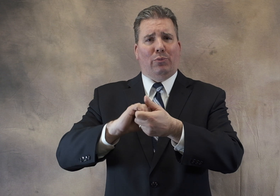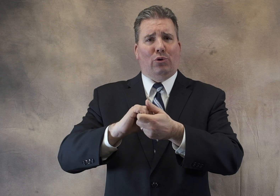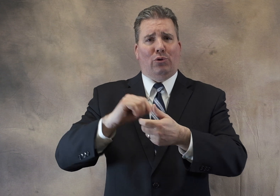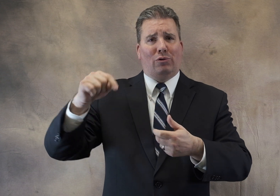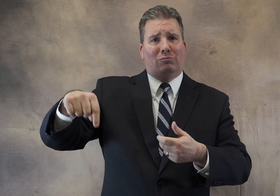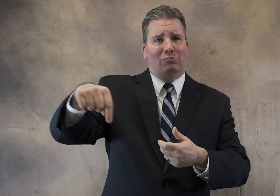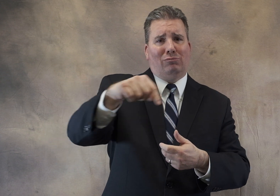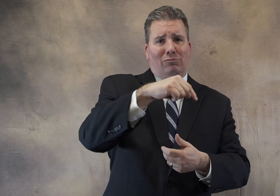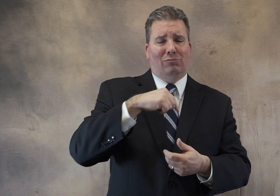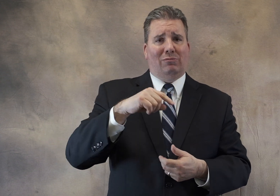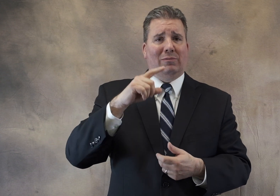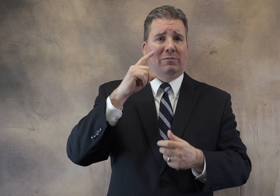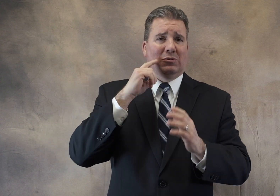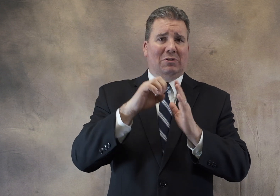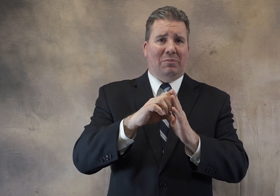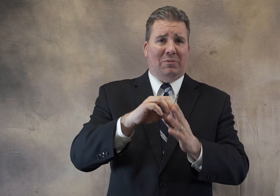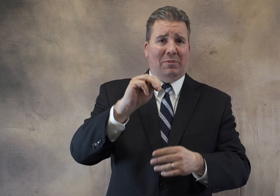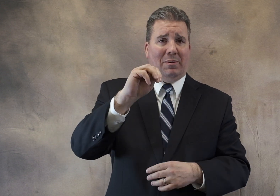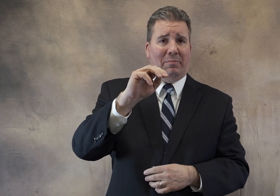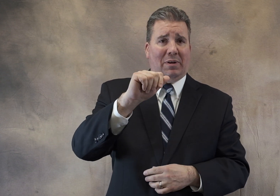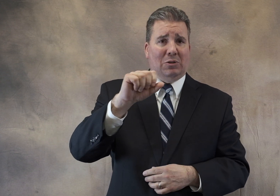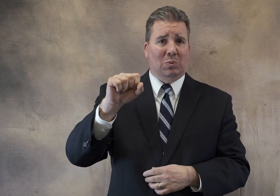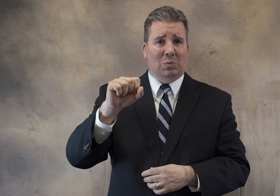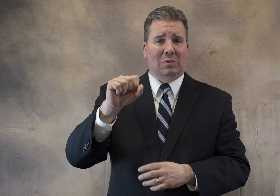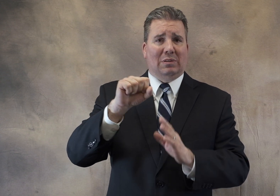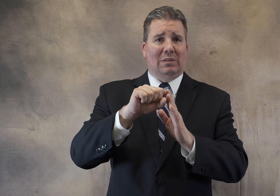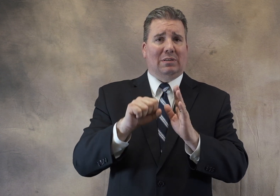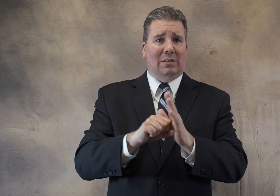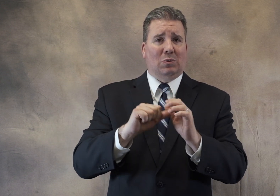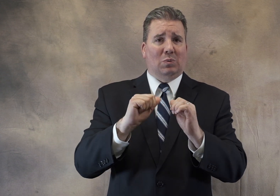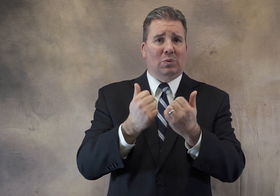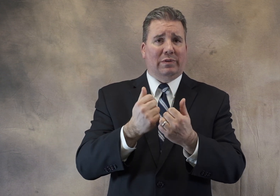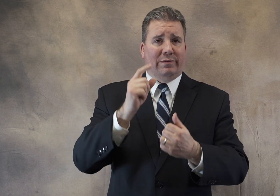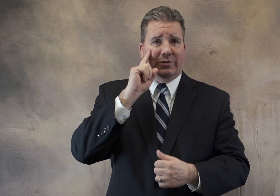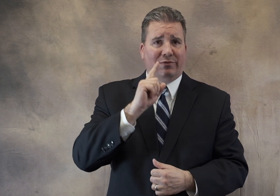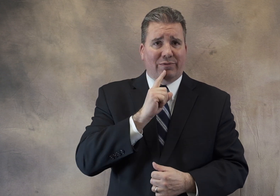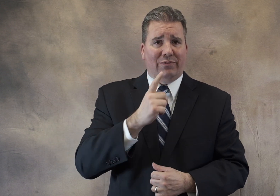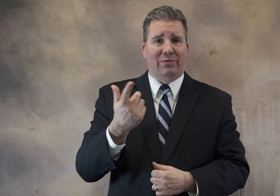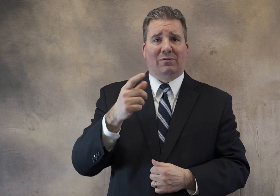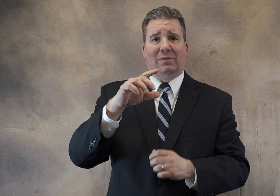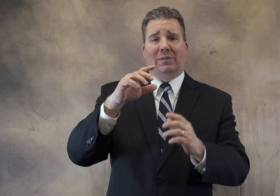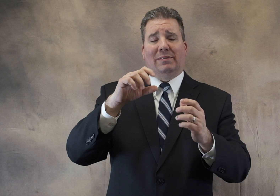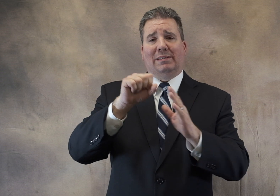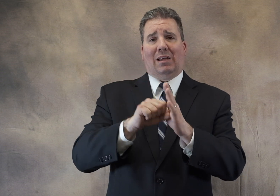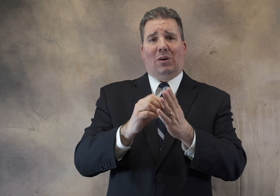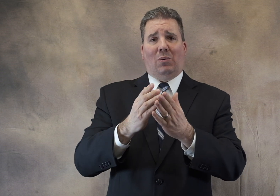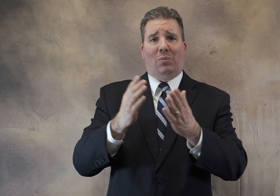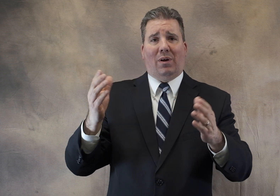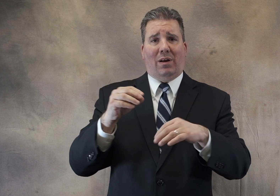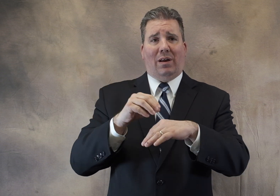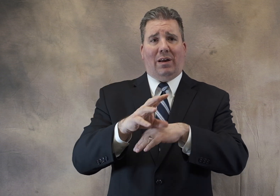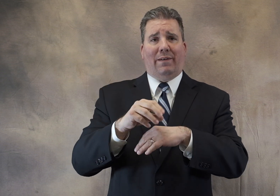Appreciation is also extended to various community partners, including the MA State Association